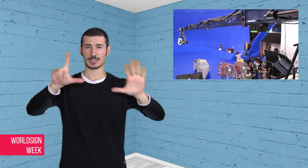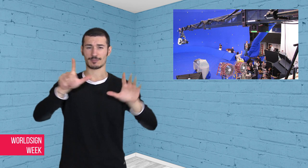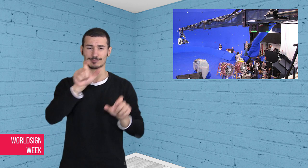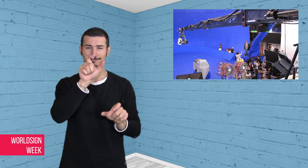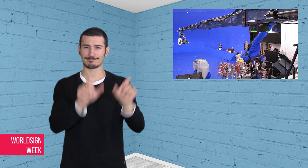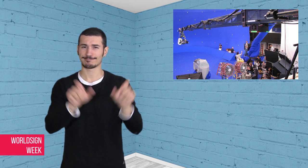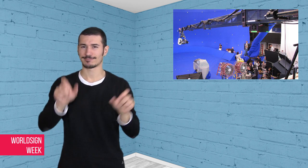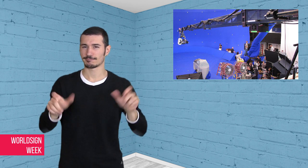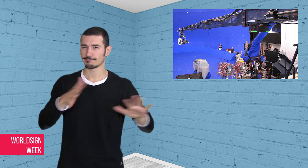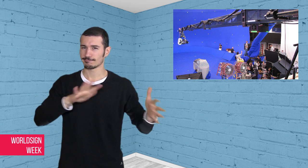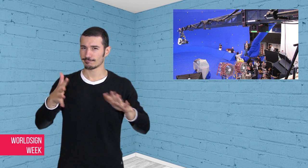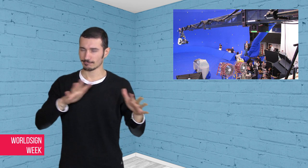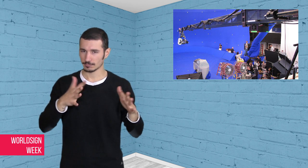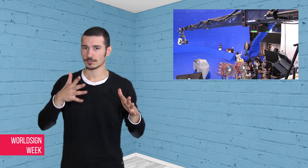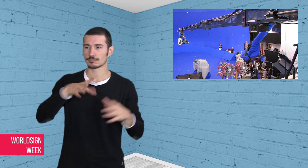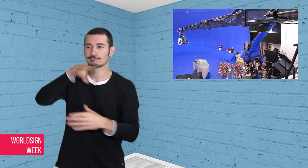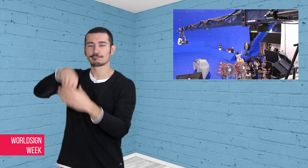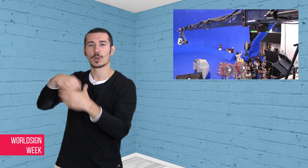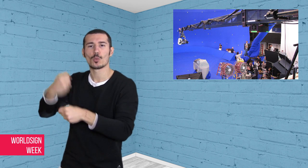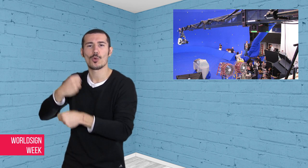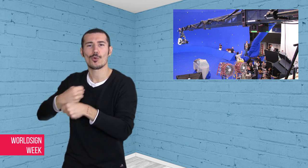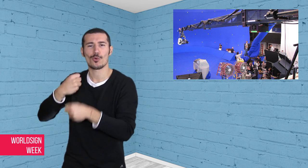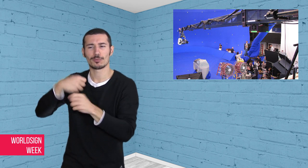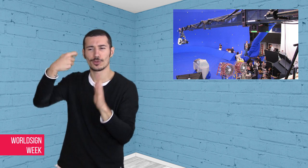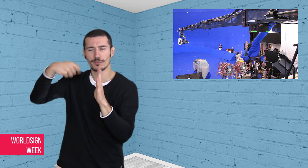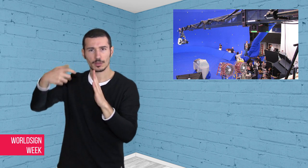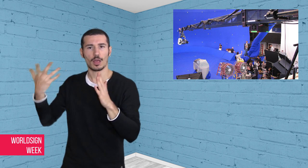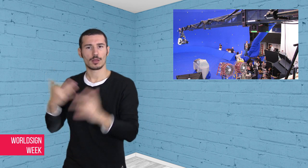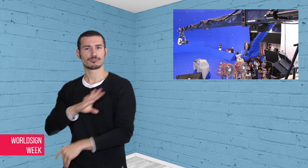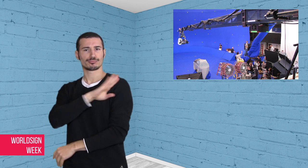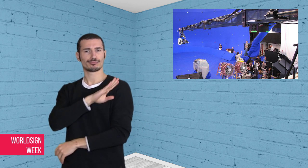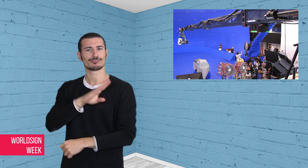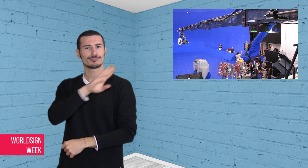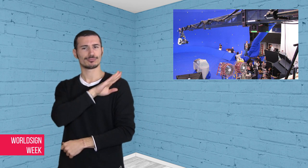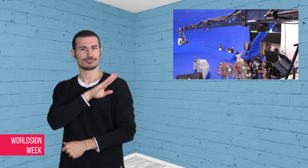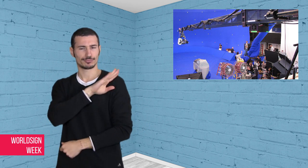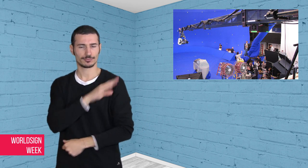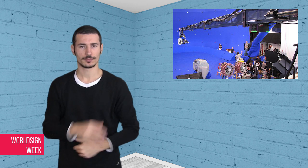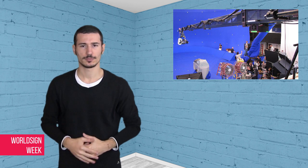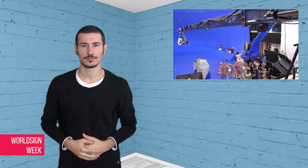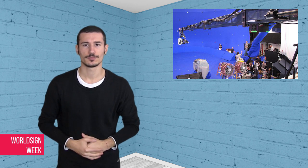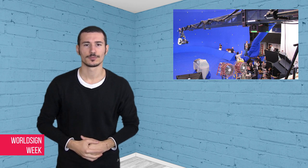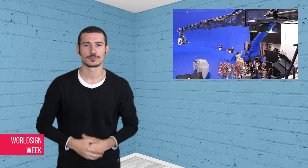filming accidents since 2000 on U.S. sets.